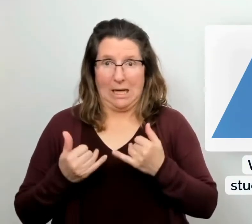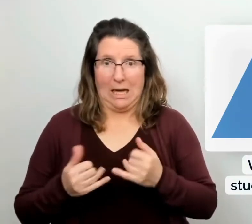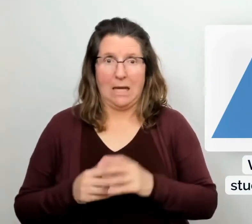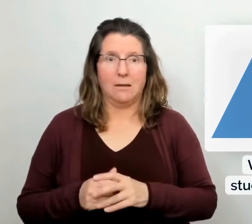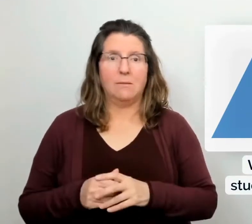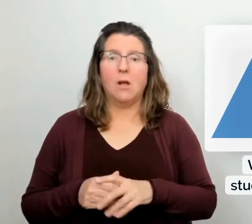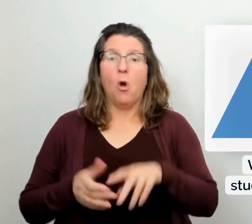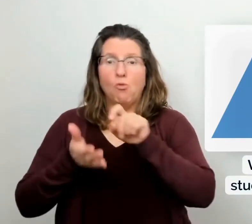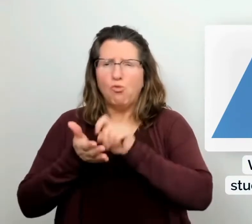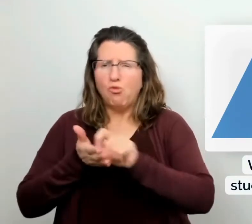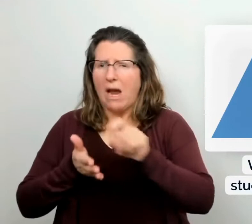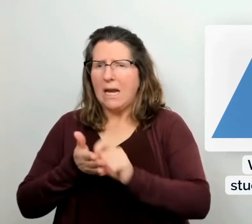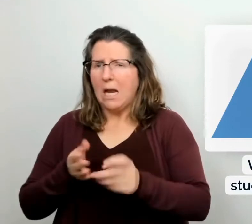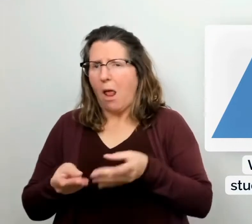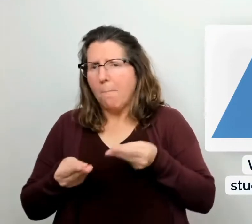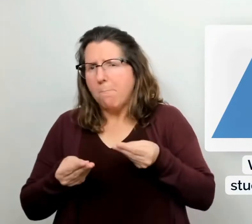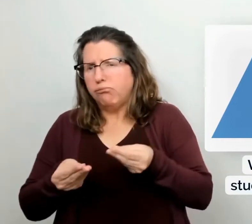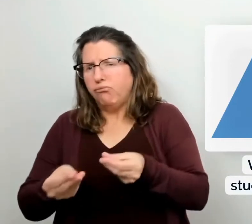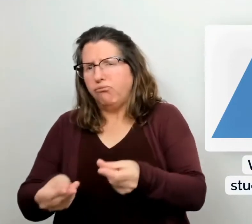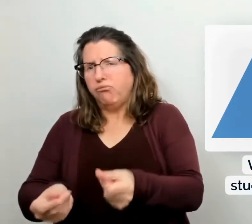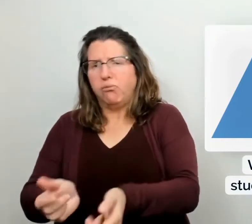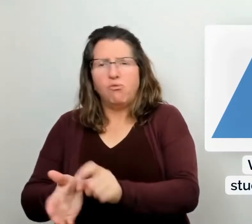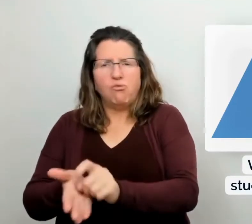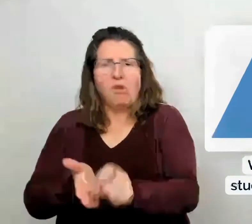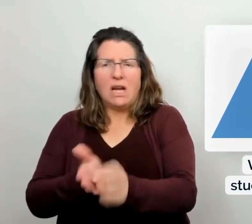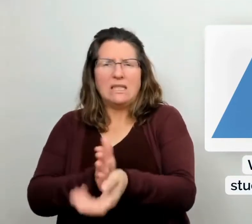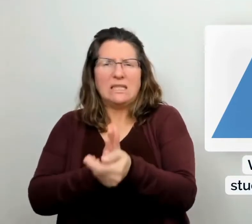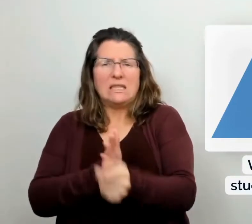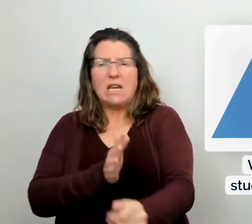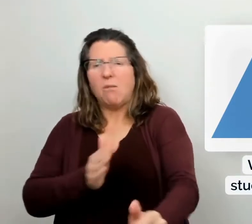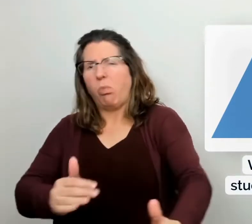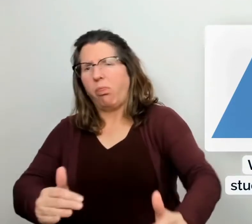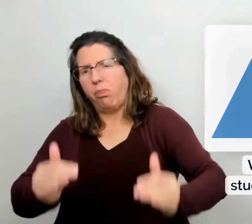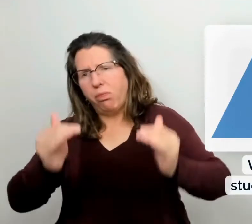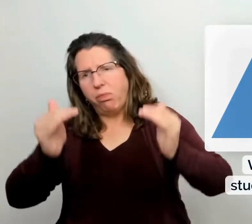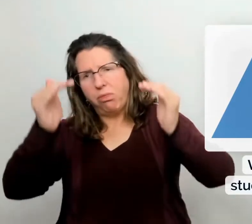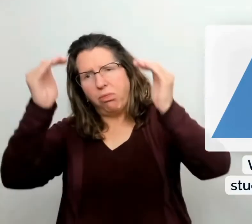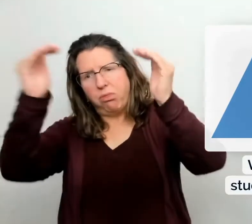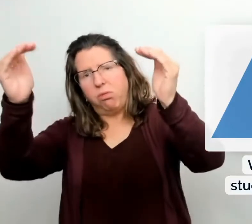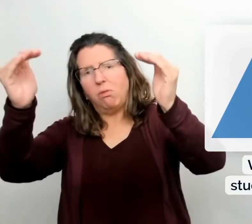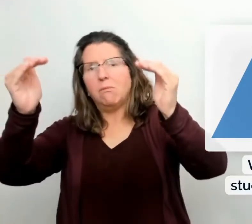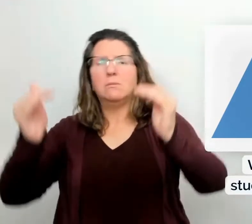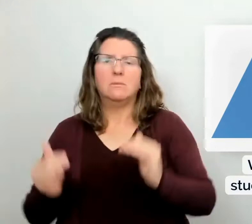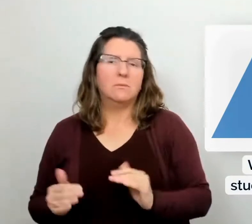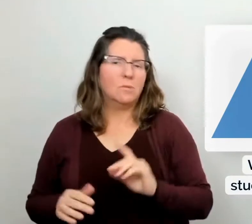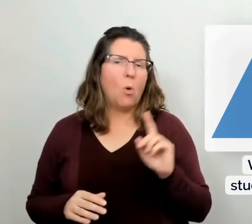At the top are the writing elites in society. The people whose writing is considered 'advanced.'